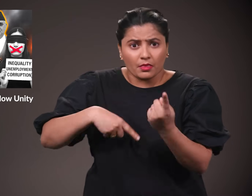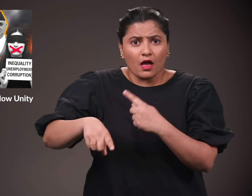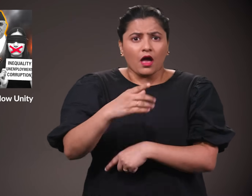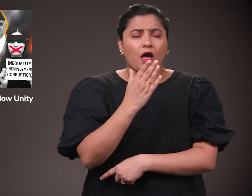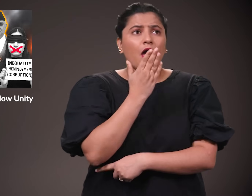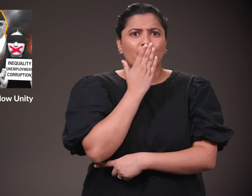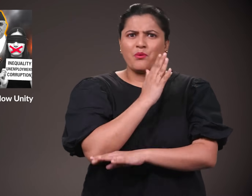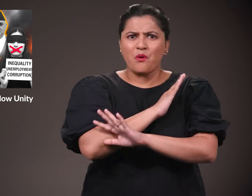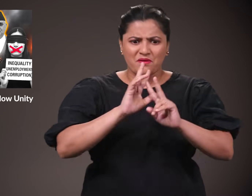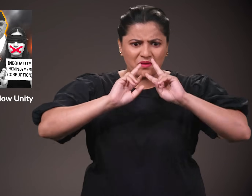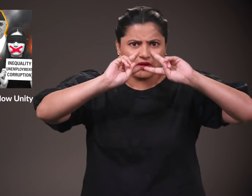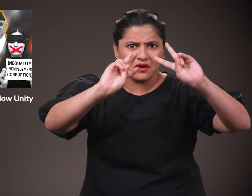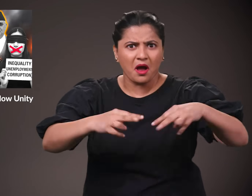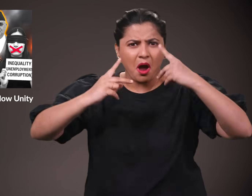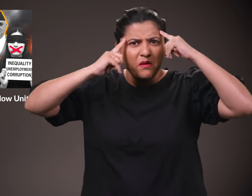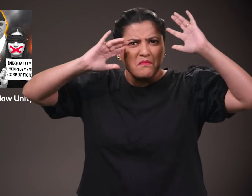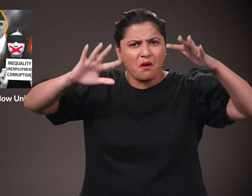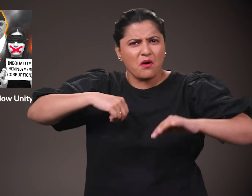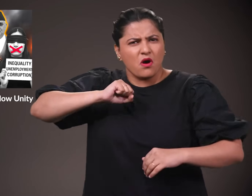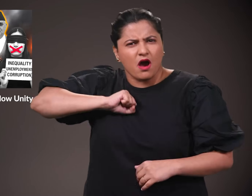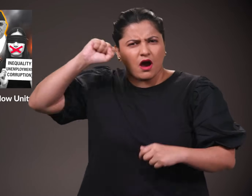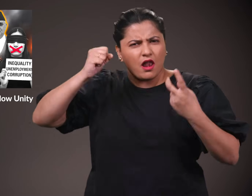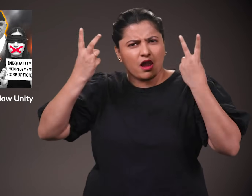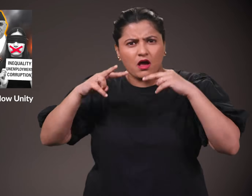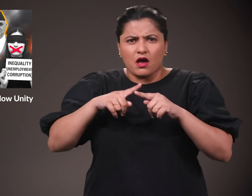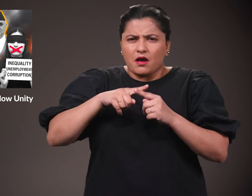They could not remain silent and had to respond.